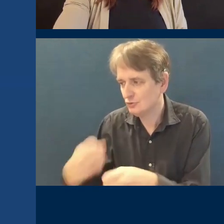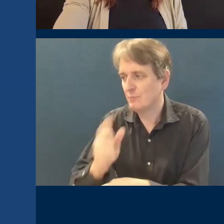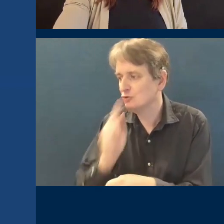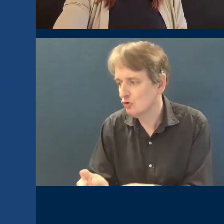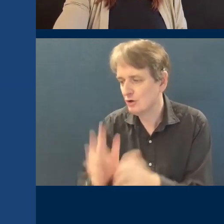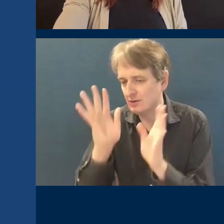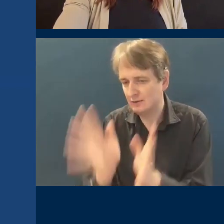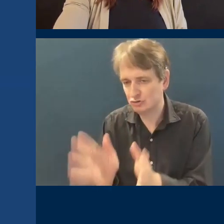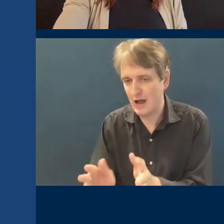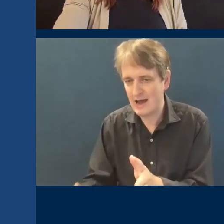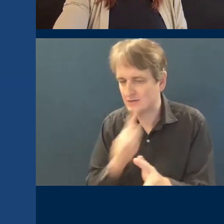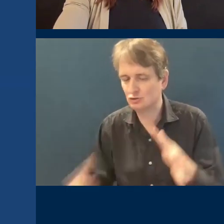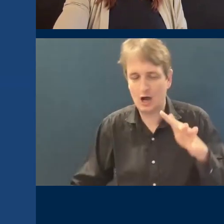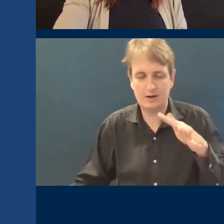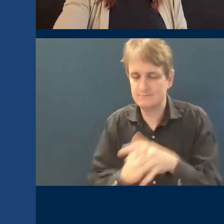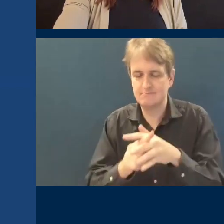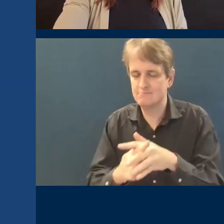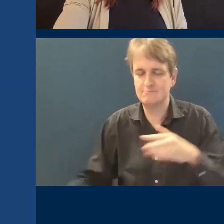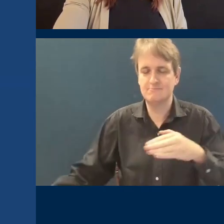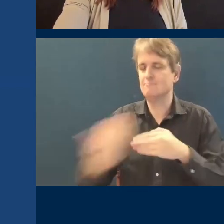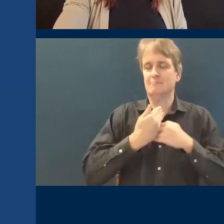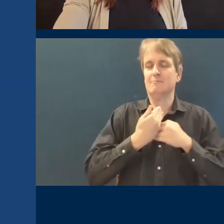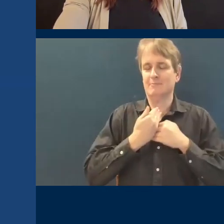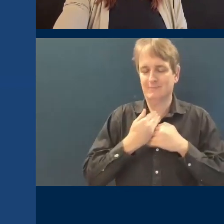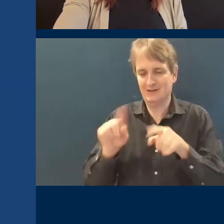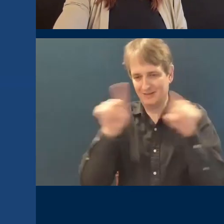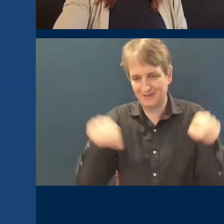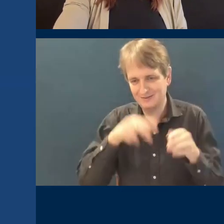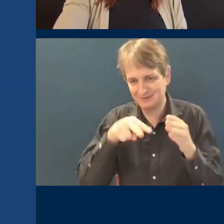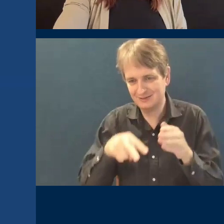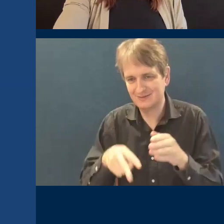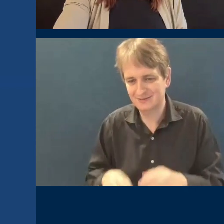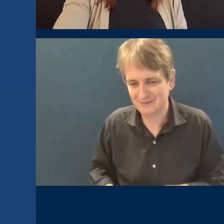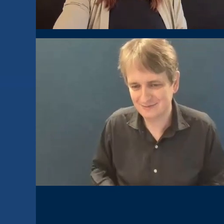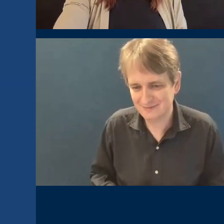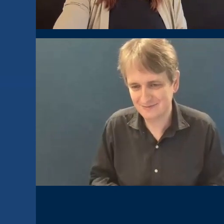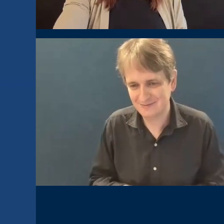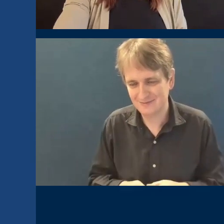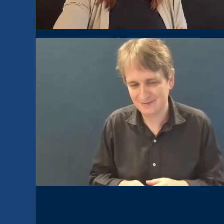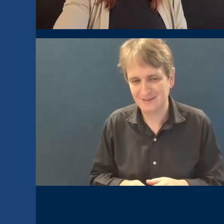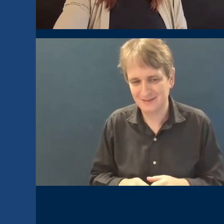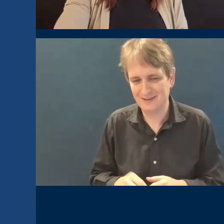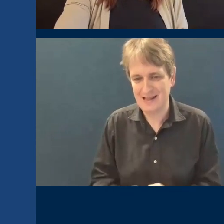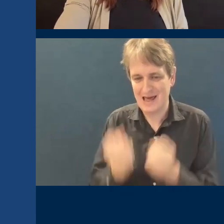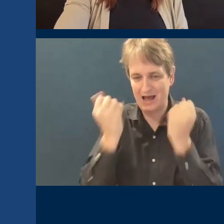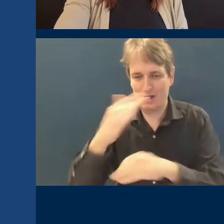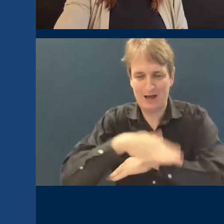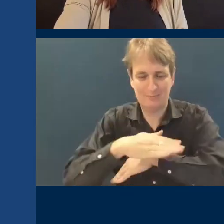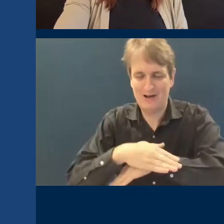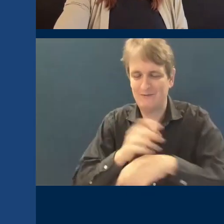And so if that happens, you want to make sure that chat doesn't, you know, interrupt the screen as the screen reader is trying to go through